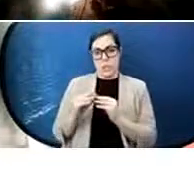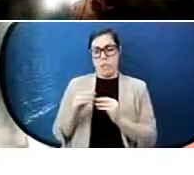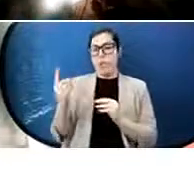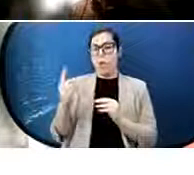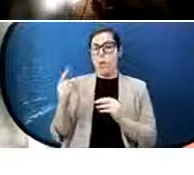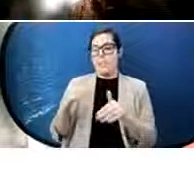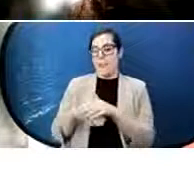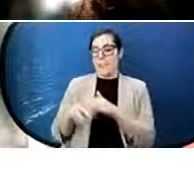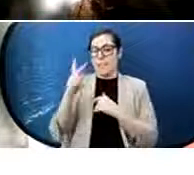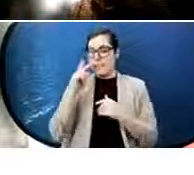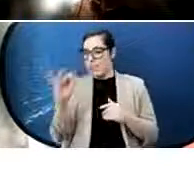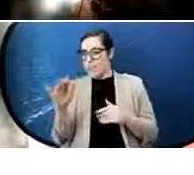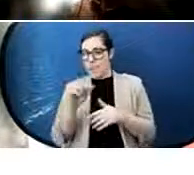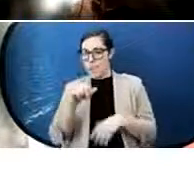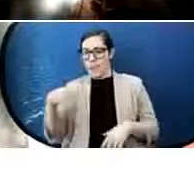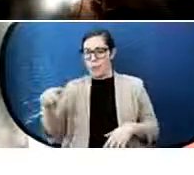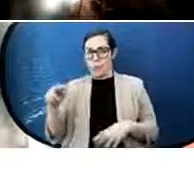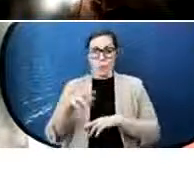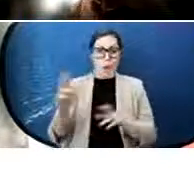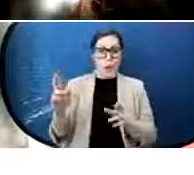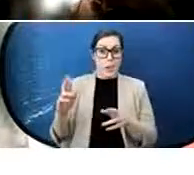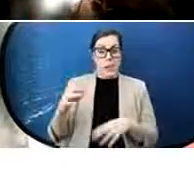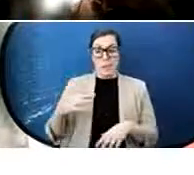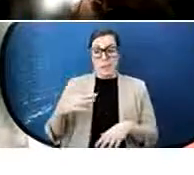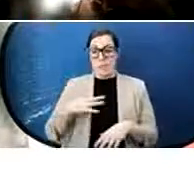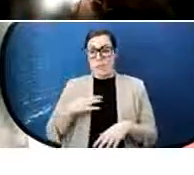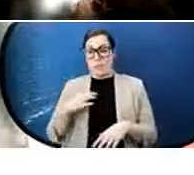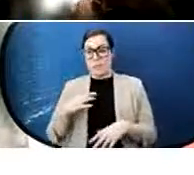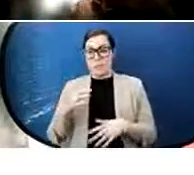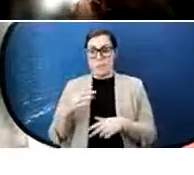an application opened or not and if there's no application it will always have a note